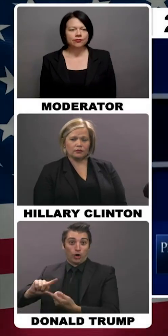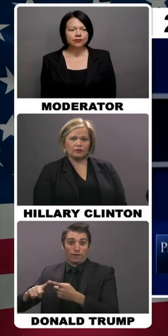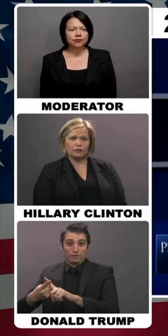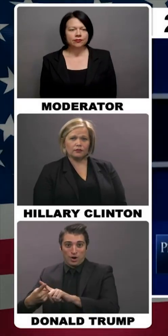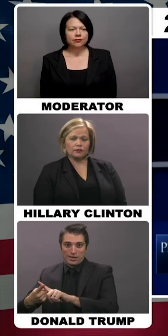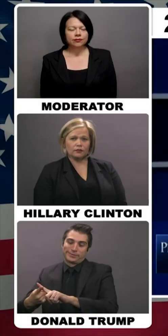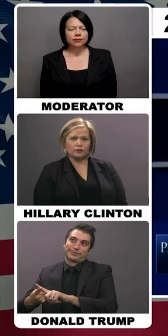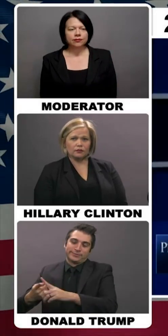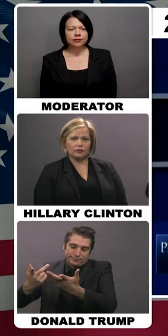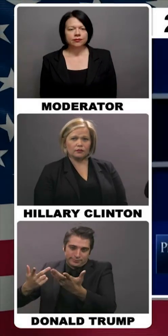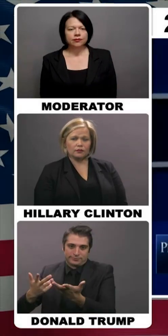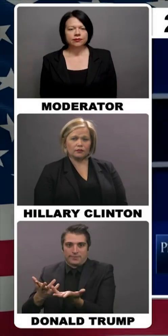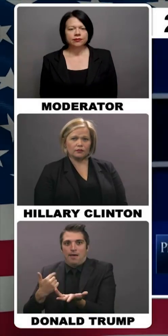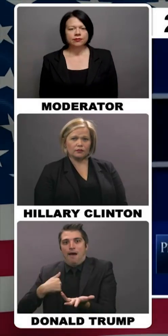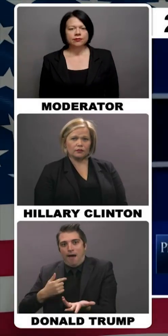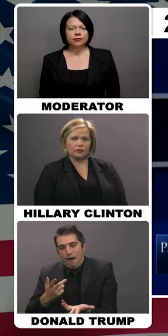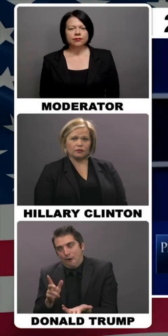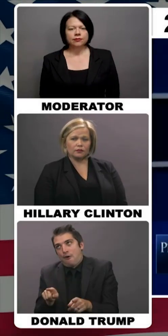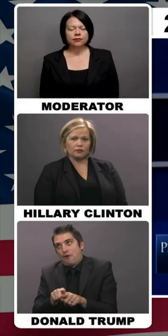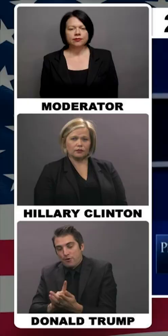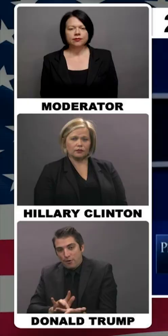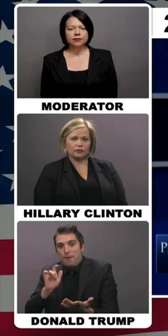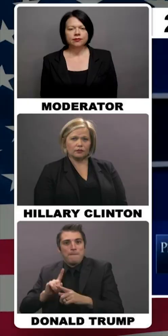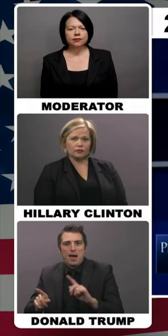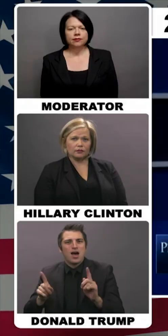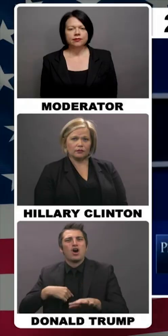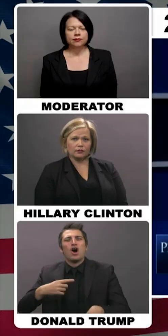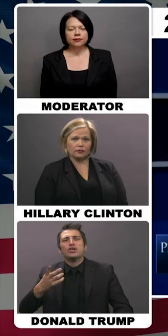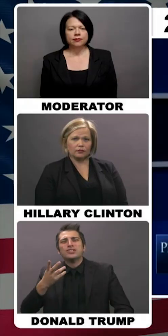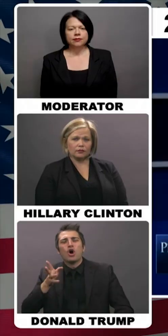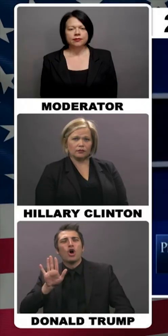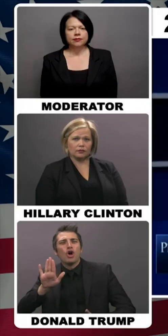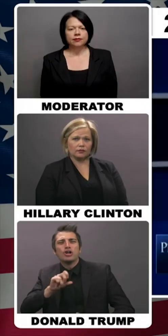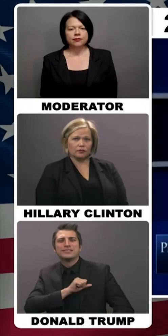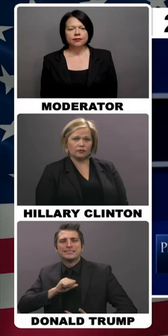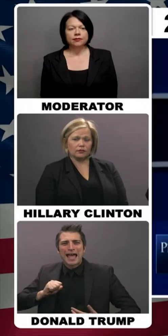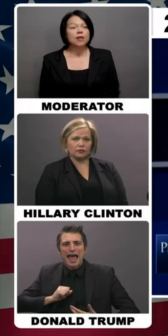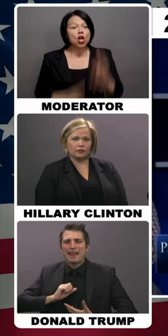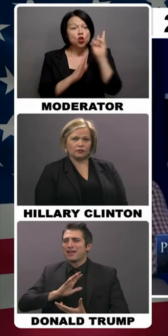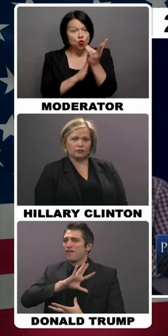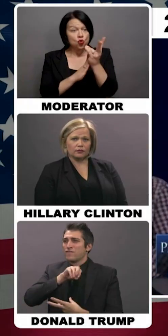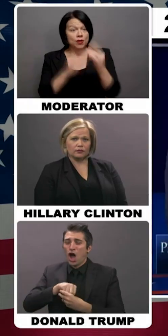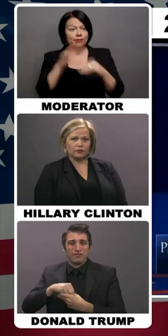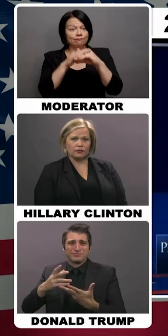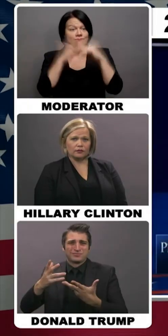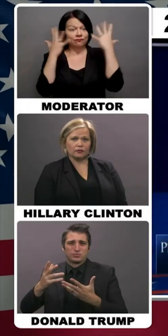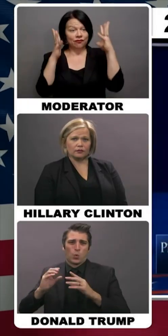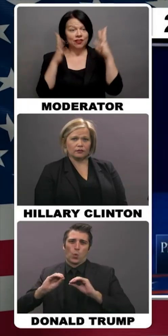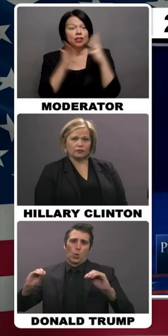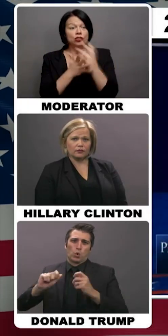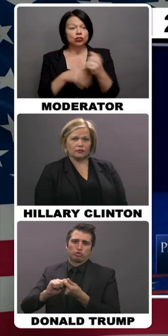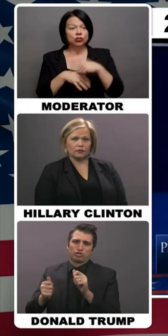It doesn't get done. All you have to do is take a look at her Senate run, take a look at upstate New York. Your Two minutes is up. Secretary Clinton. It turned Minutes, it turned out to be disaster.